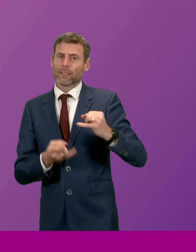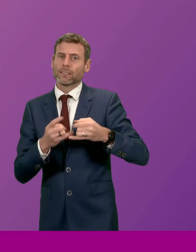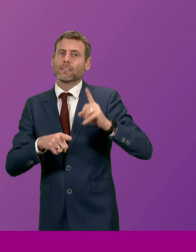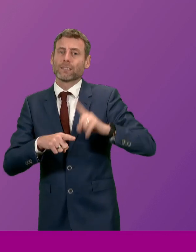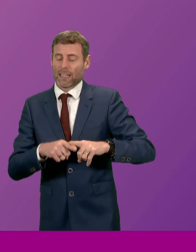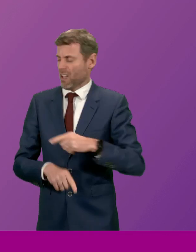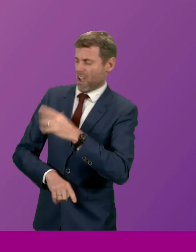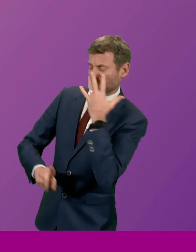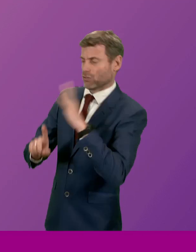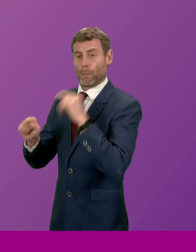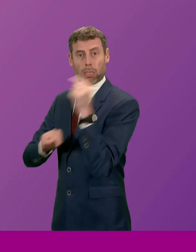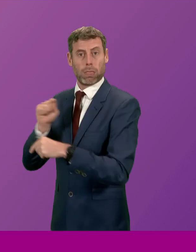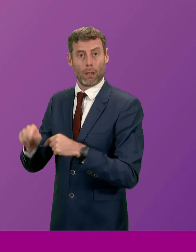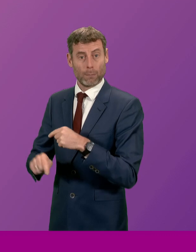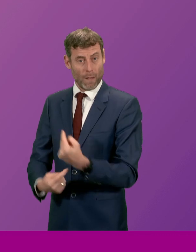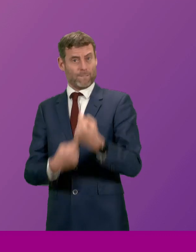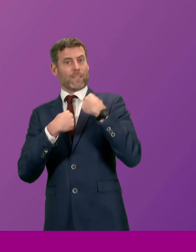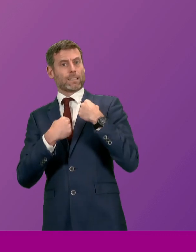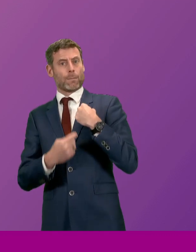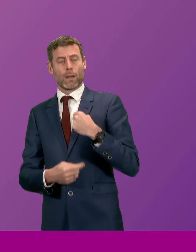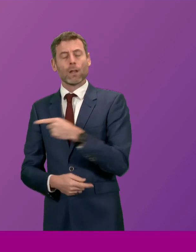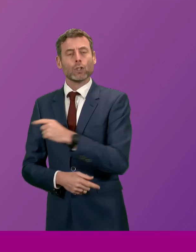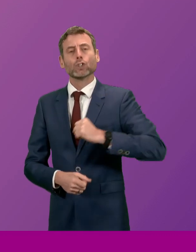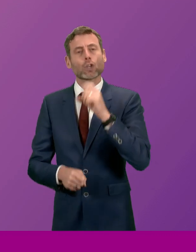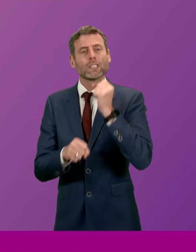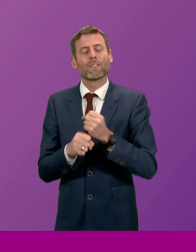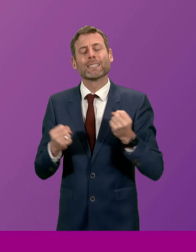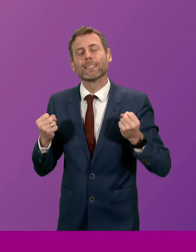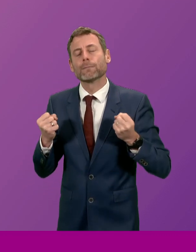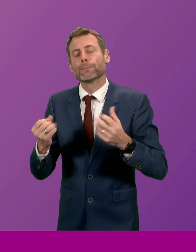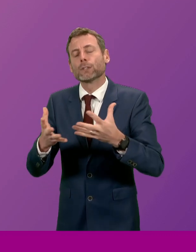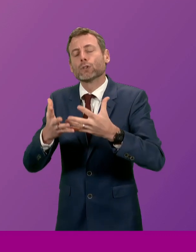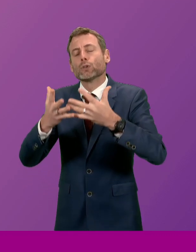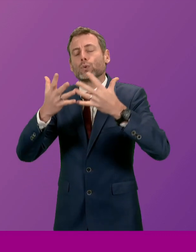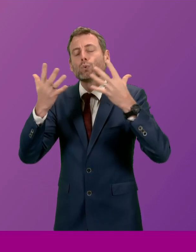energy and money on that nonsense, all because of SNP gender self-identification